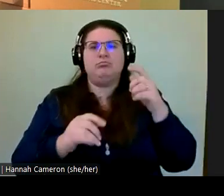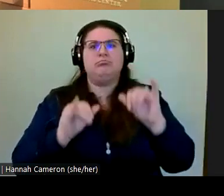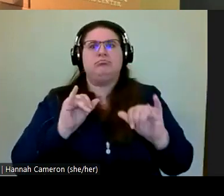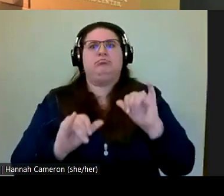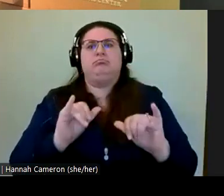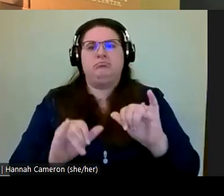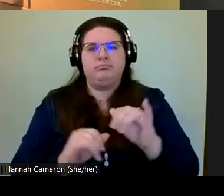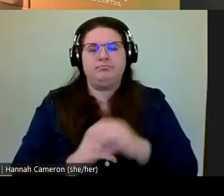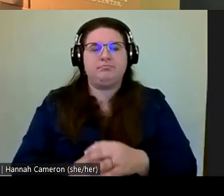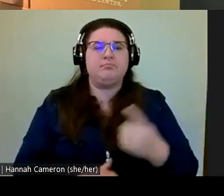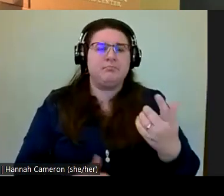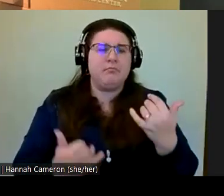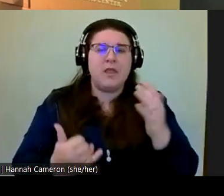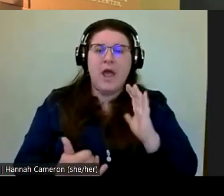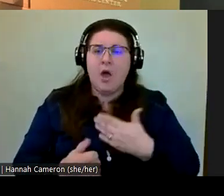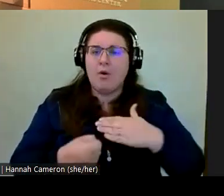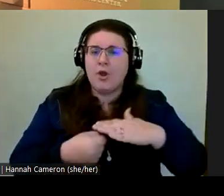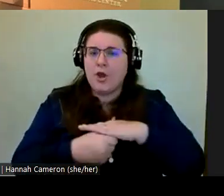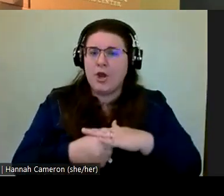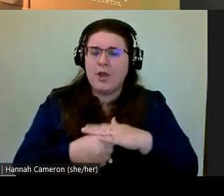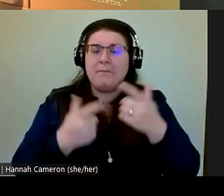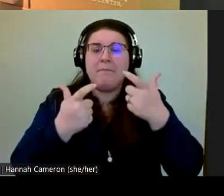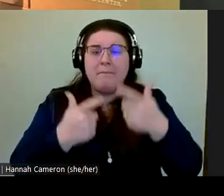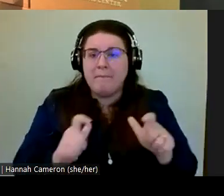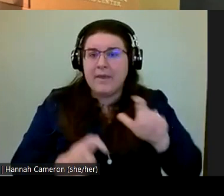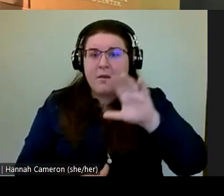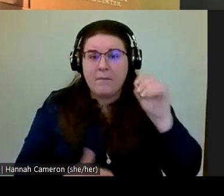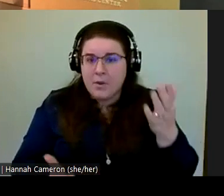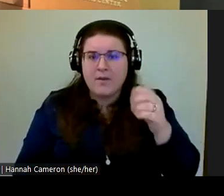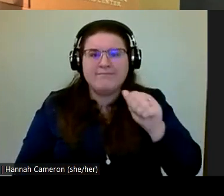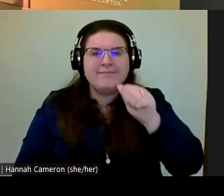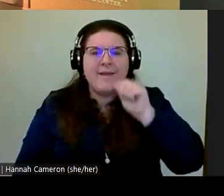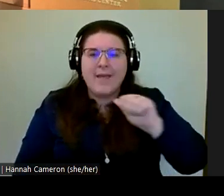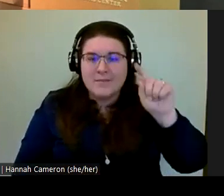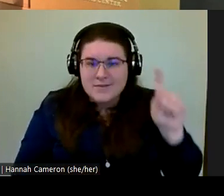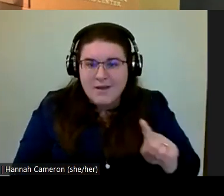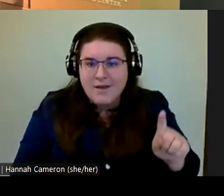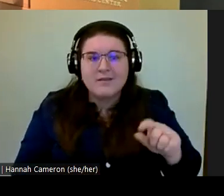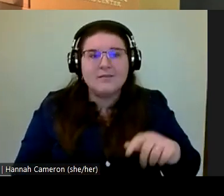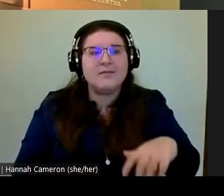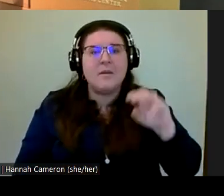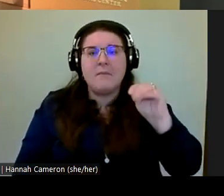like Boeing and other companies uh Amazon Amazon Microsoft and they have gotten very keenly aware